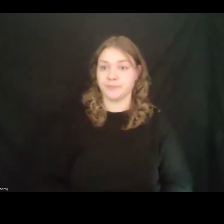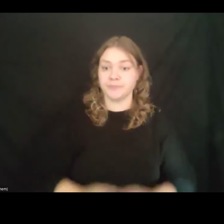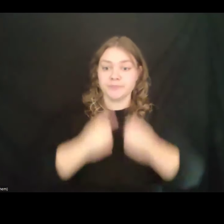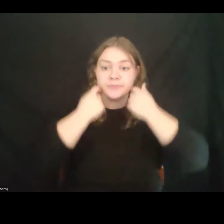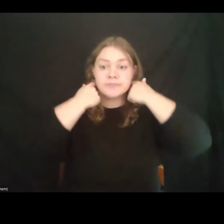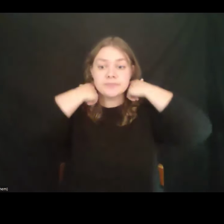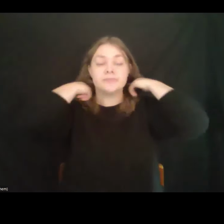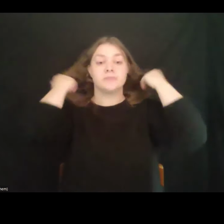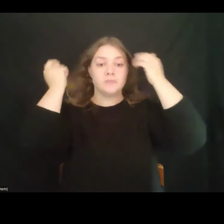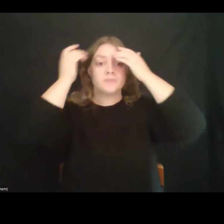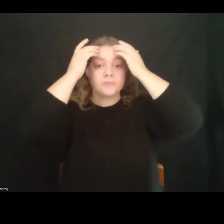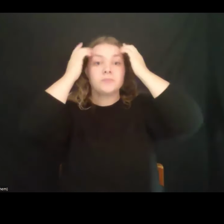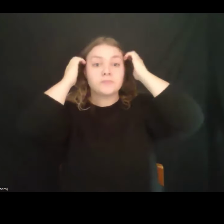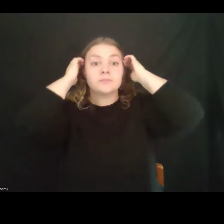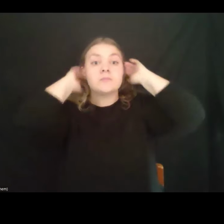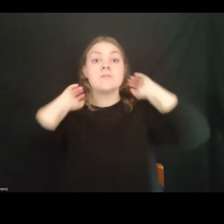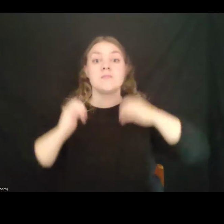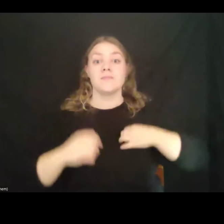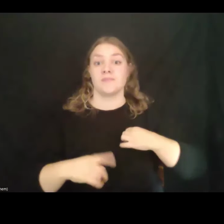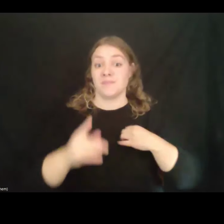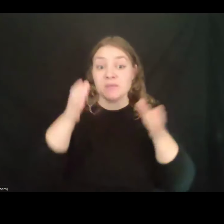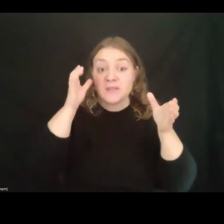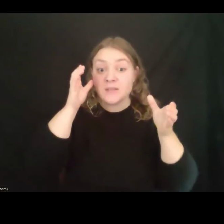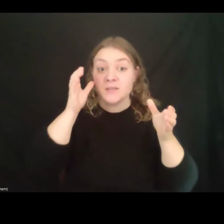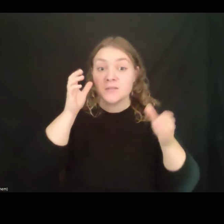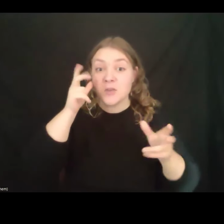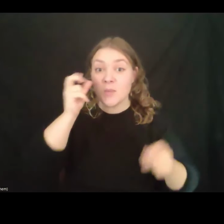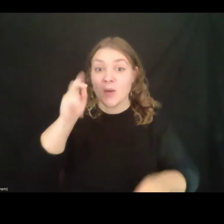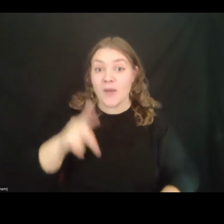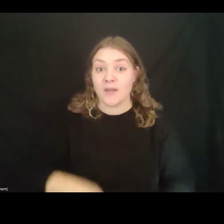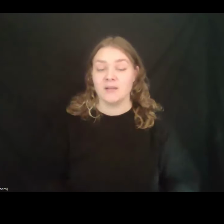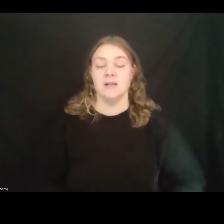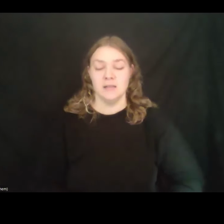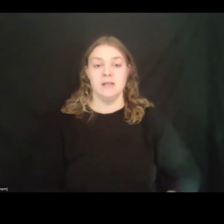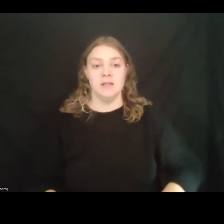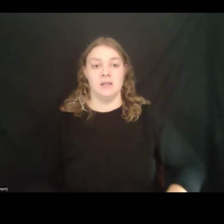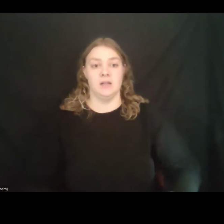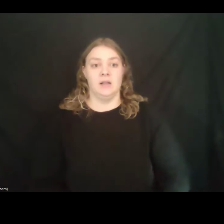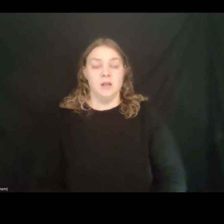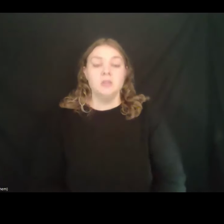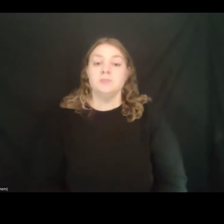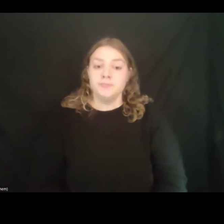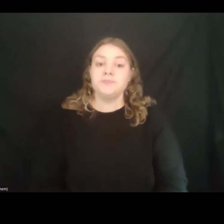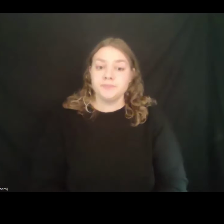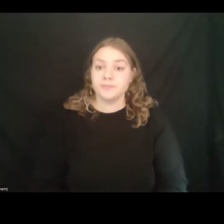in that side of the room hi um can you guys hear me um so I thought it was so great to hear all